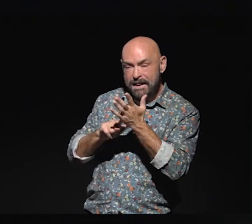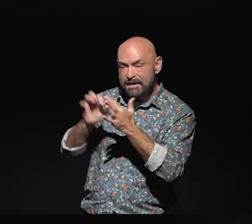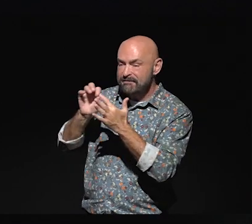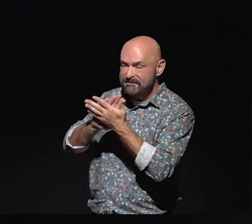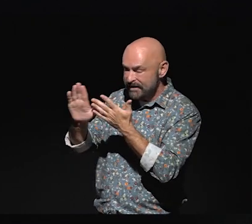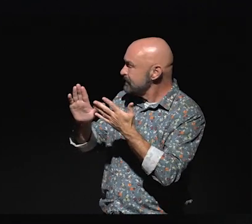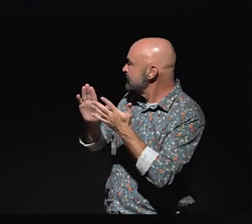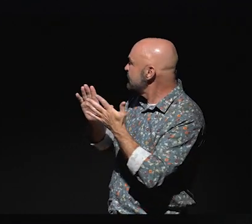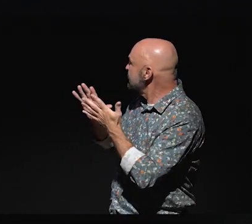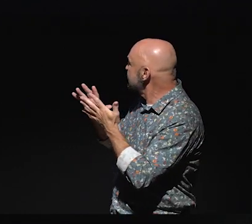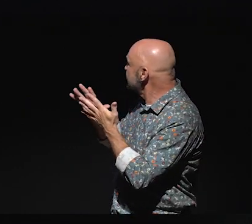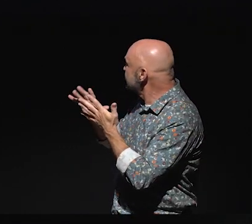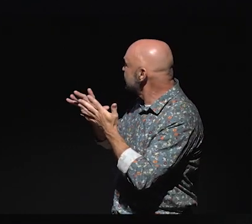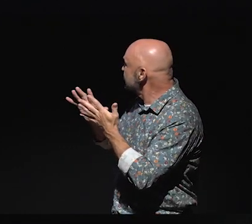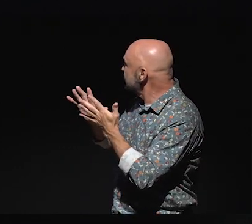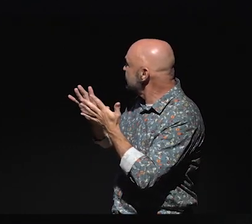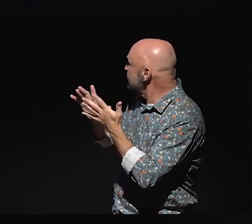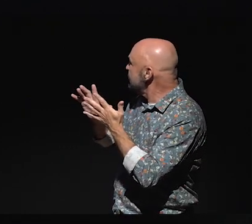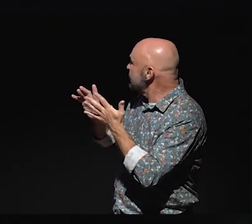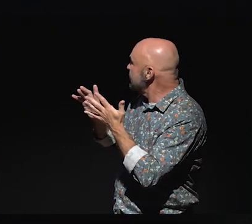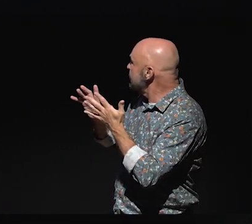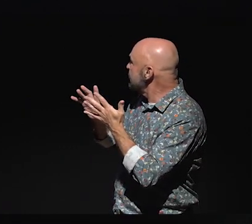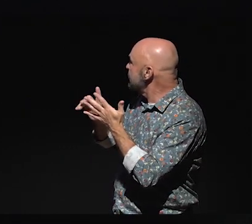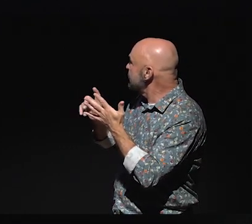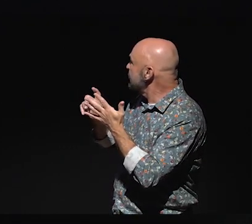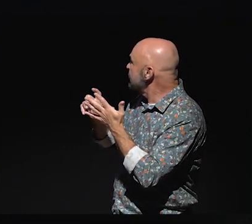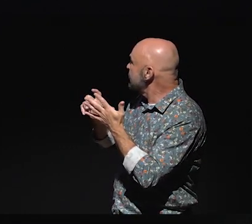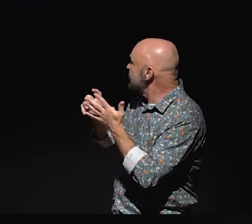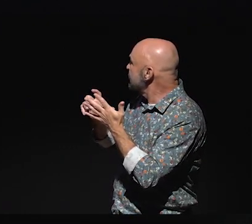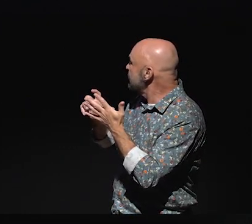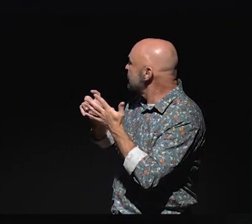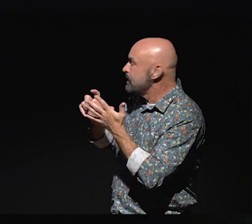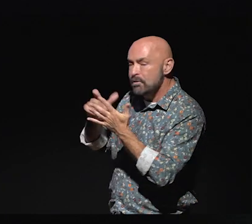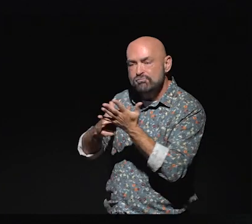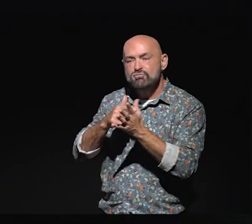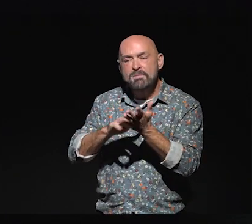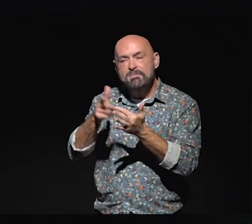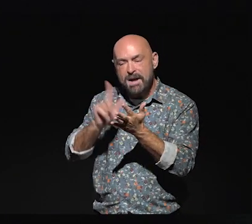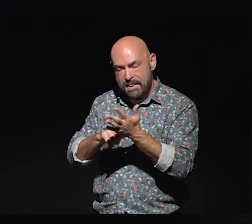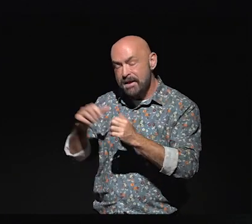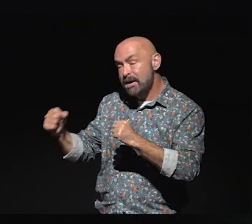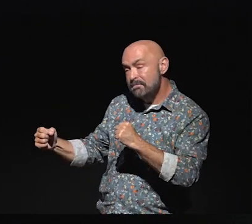Again, it was a marriage of love. He hardly knew her, but it was a marriage of love.